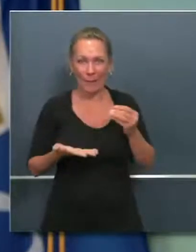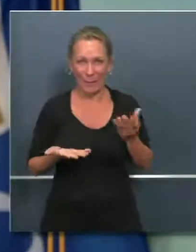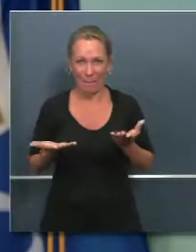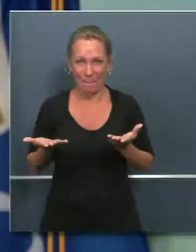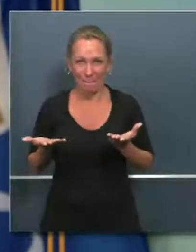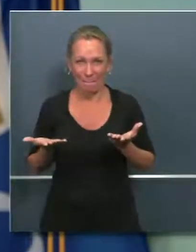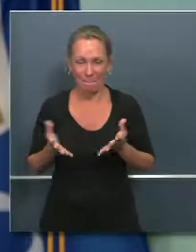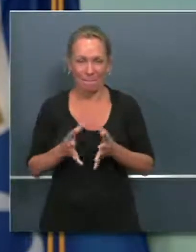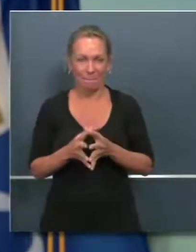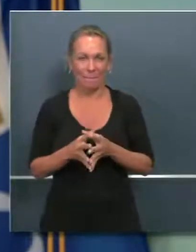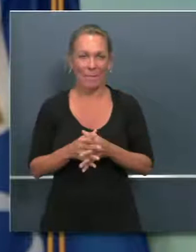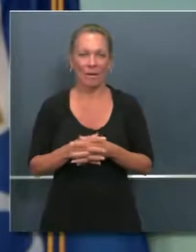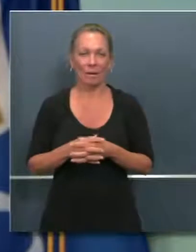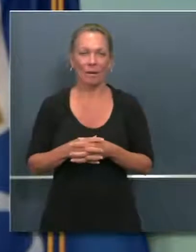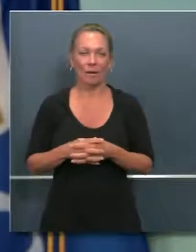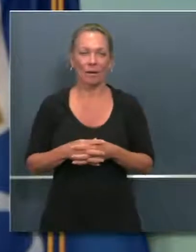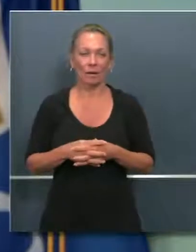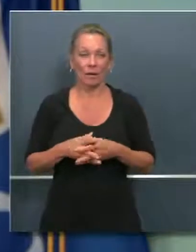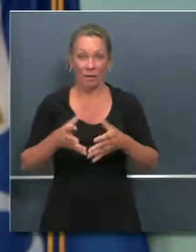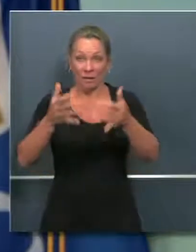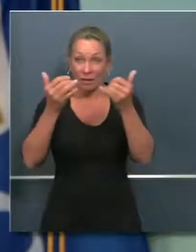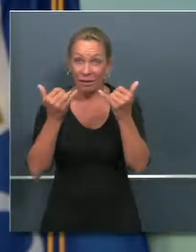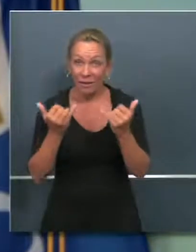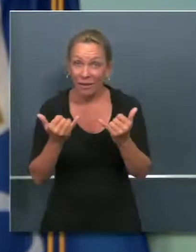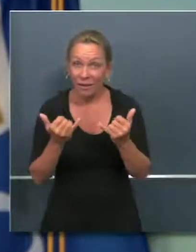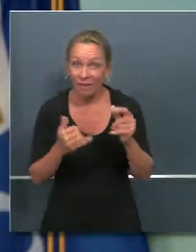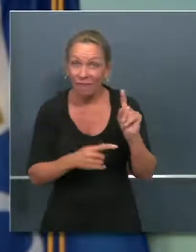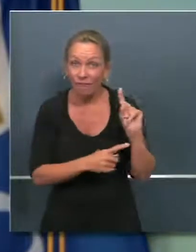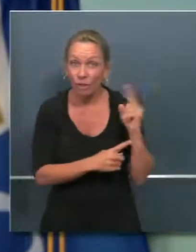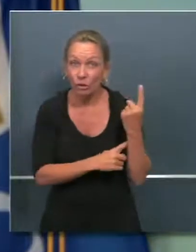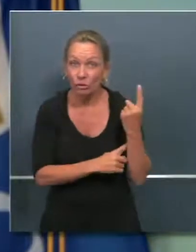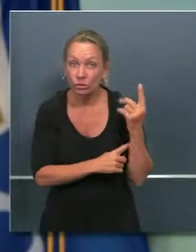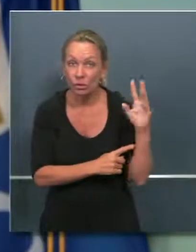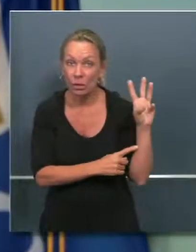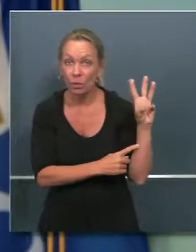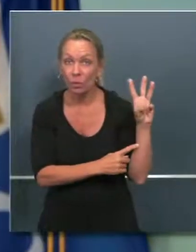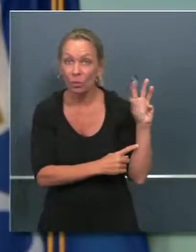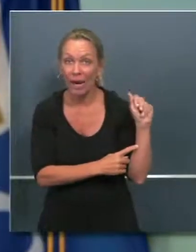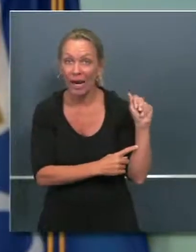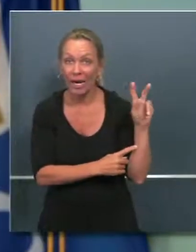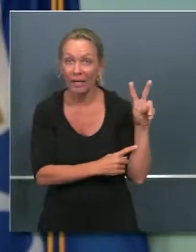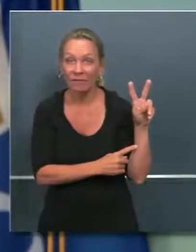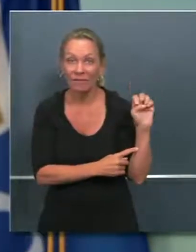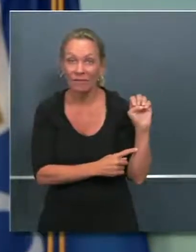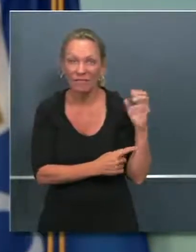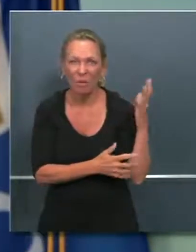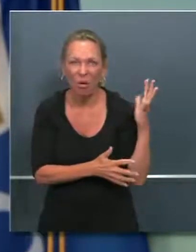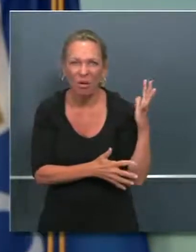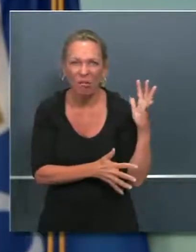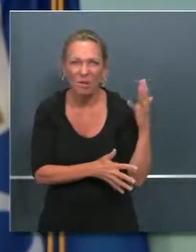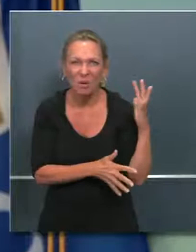have been very successful in the state close to a quarter billion masks now are in our inventory in